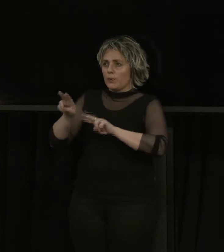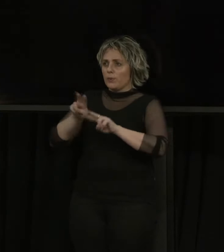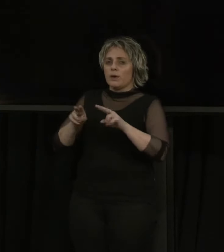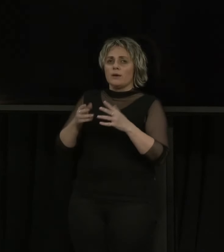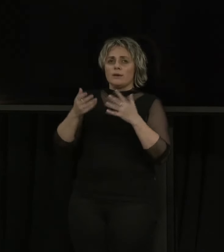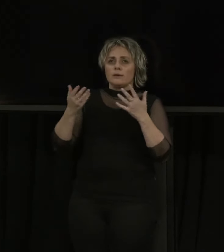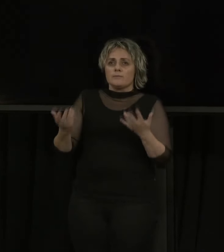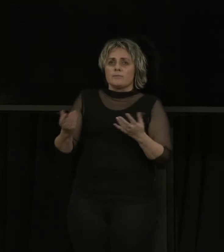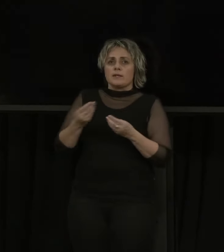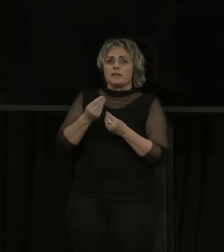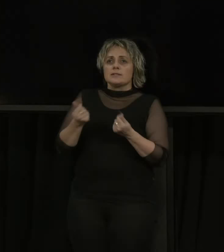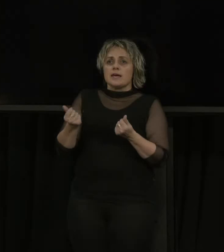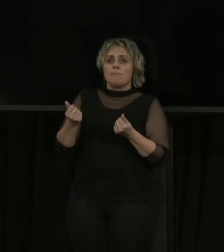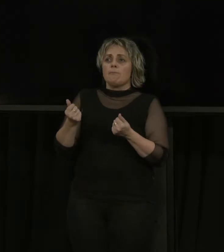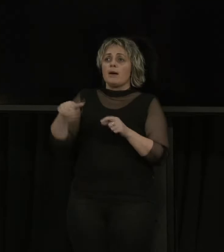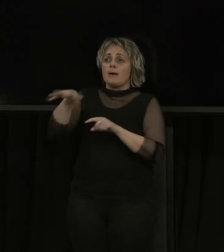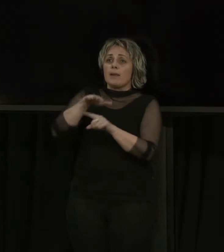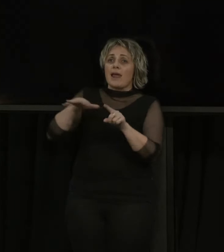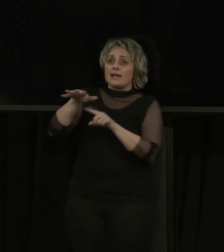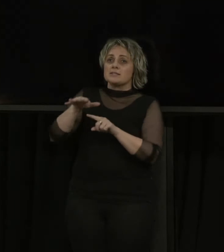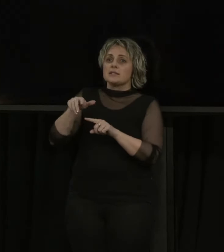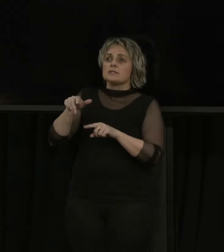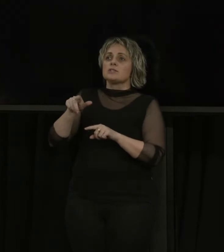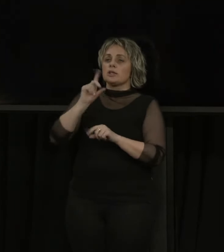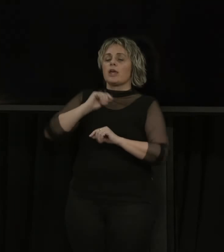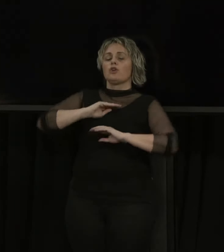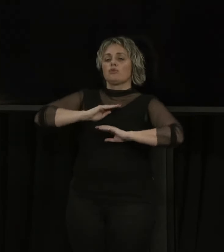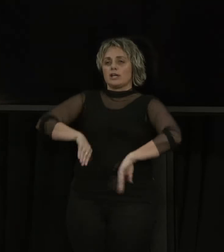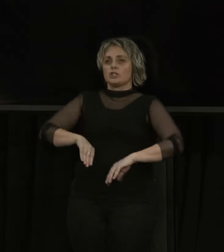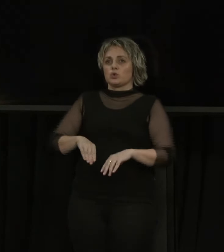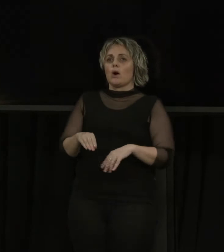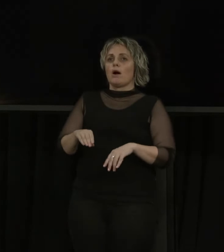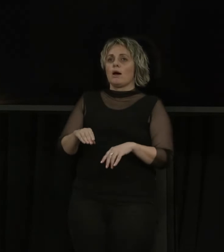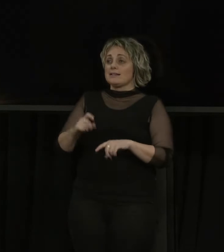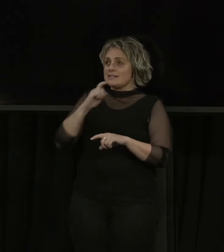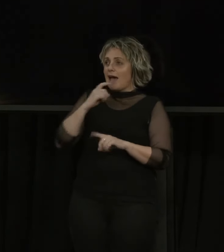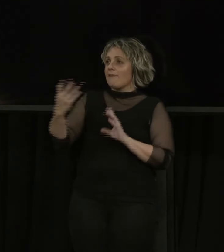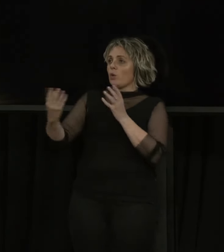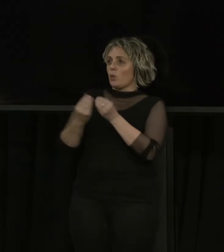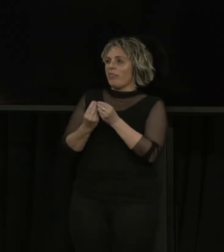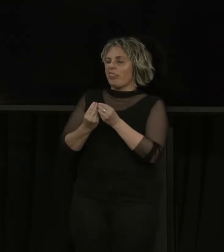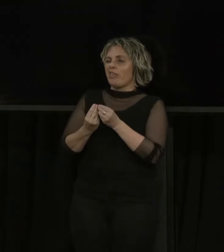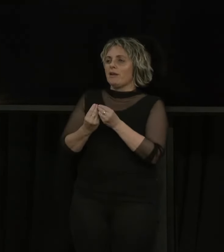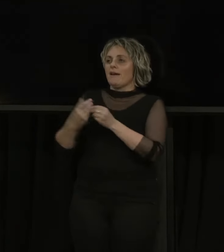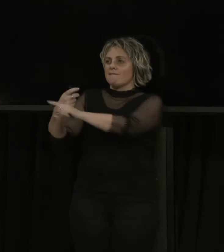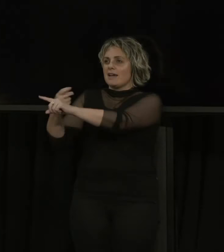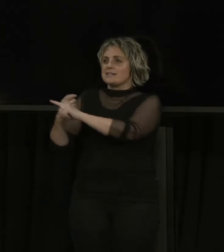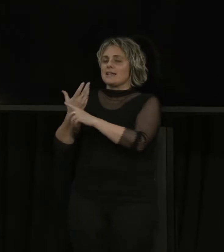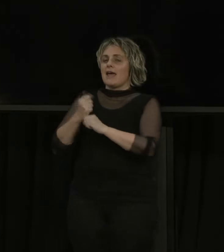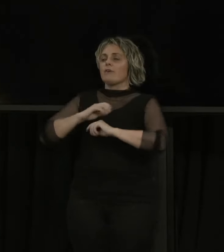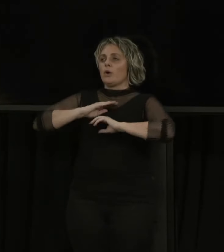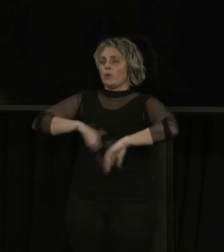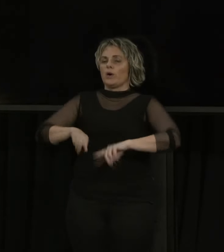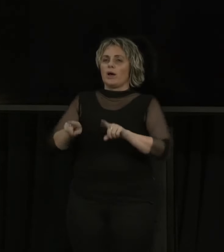divide assurance that the vaccine is safe and to assess where there are areas that reasonably, other New